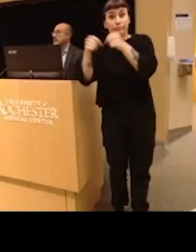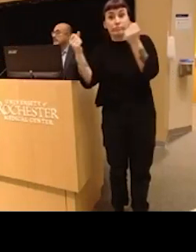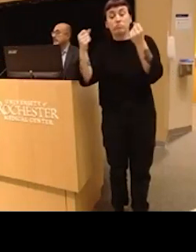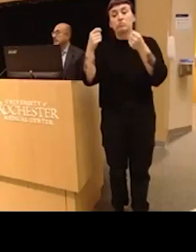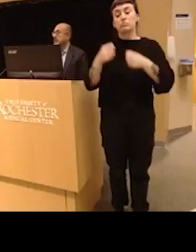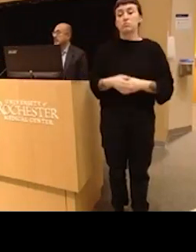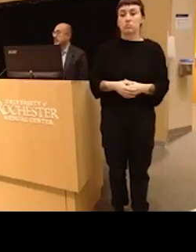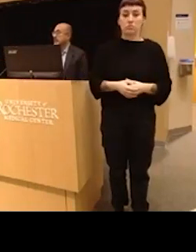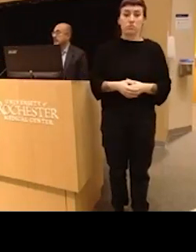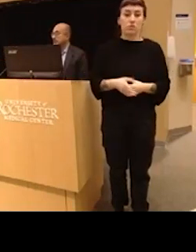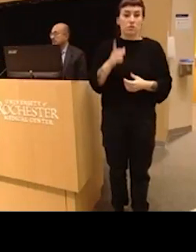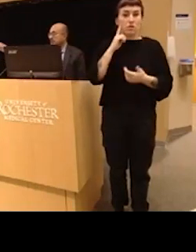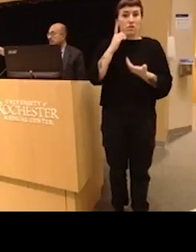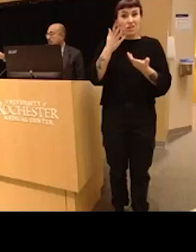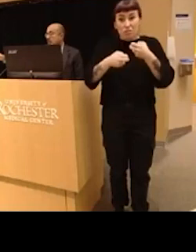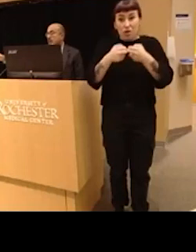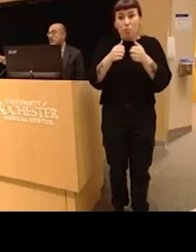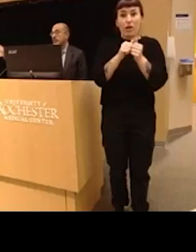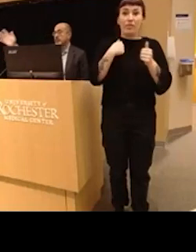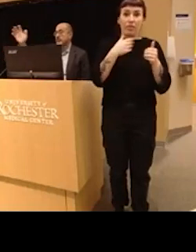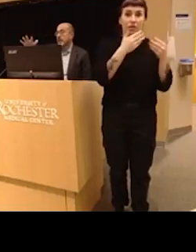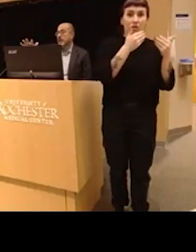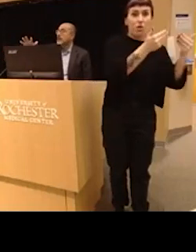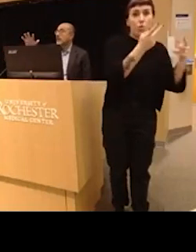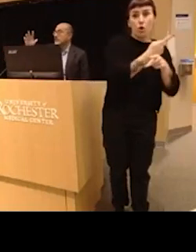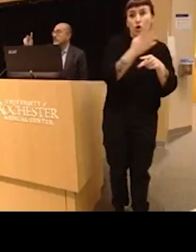modulation and you can have problems with your accelerator problems with your br break problems